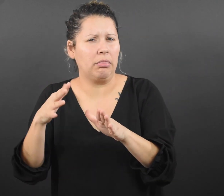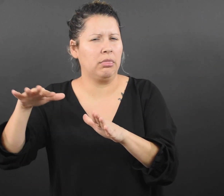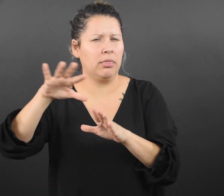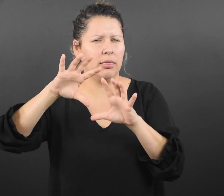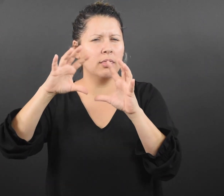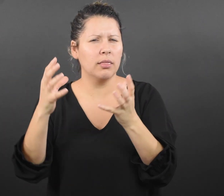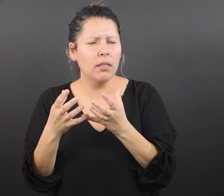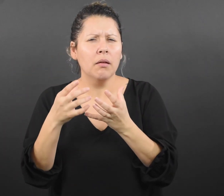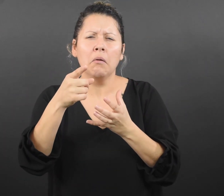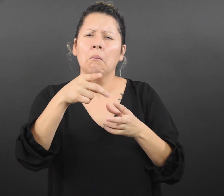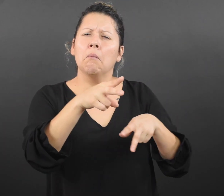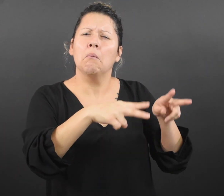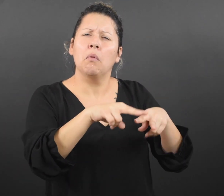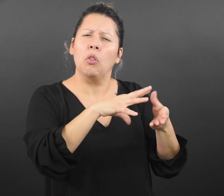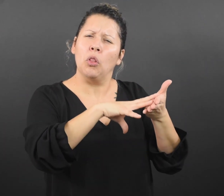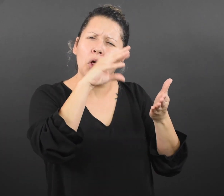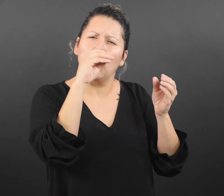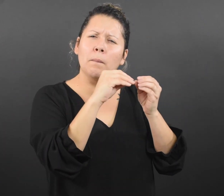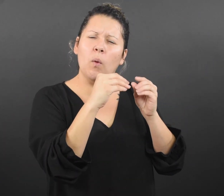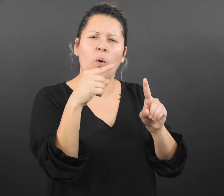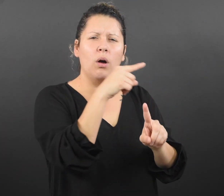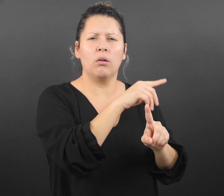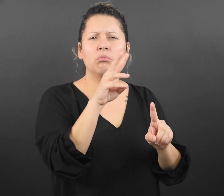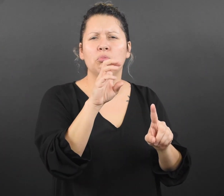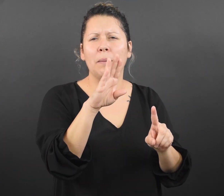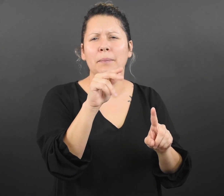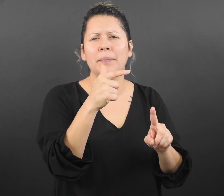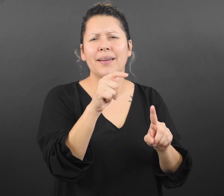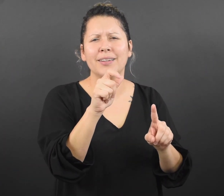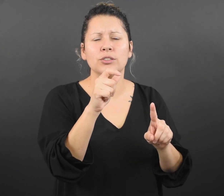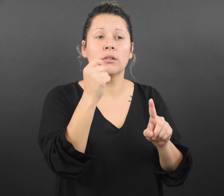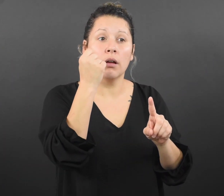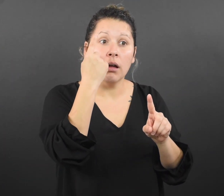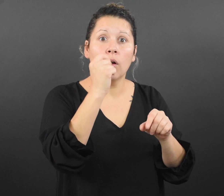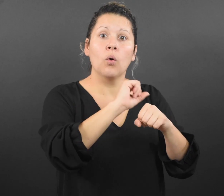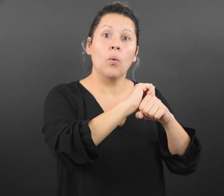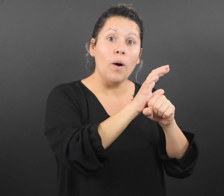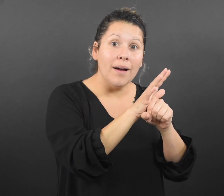Learn more at the webpage COVID-19 Medication Options.